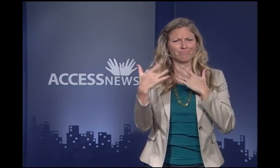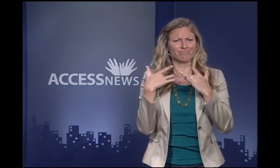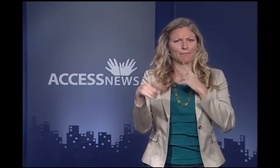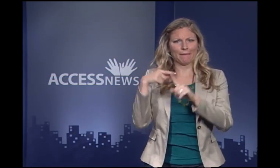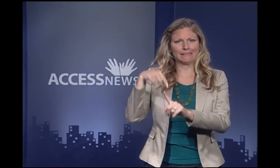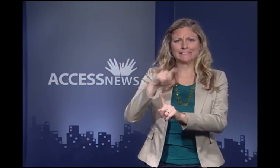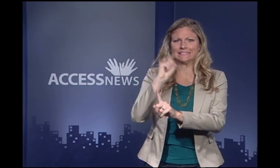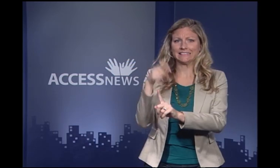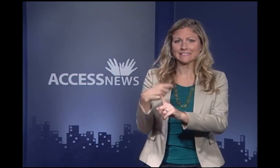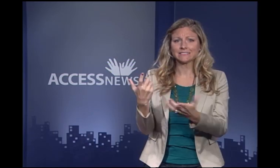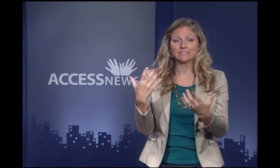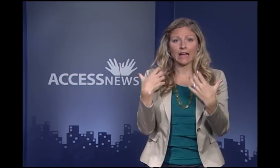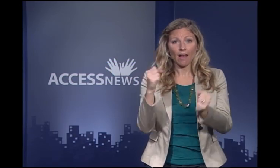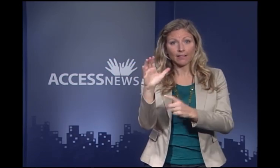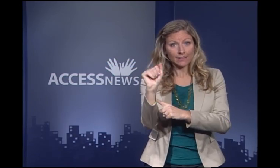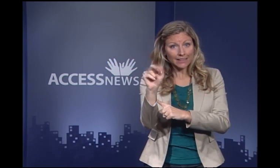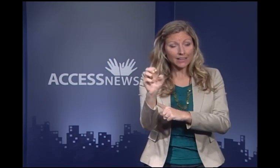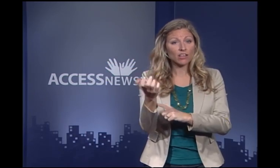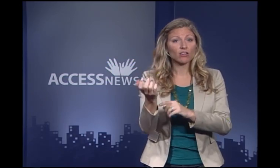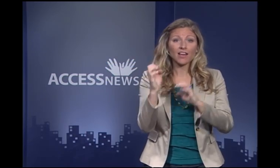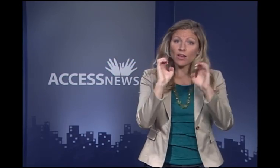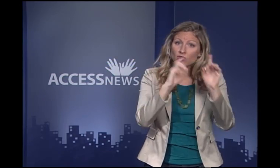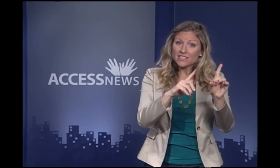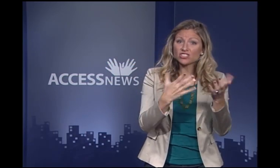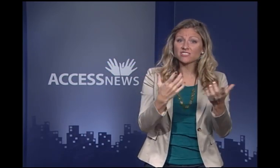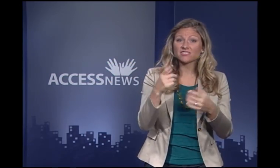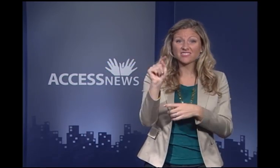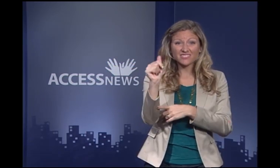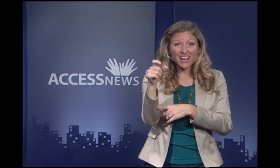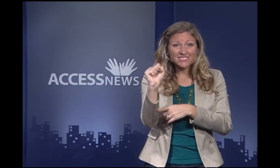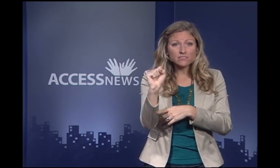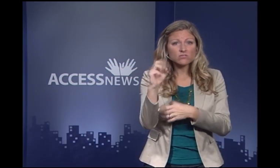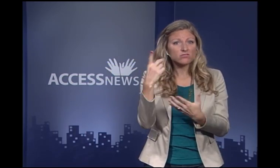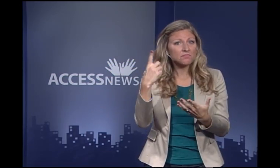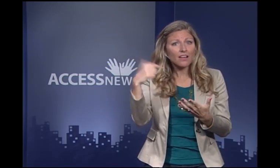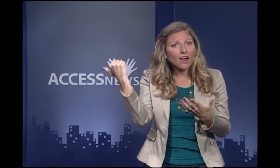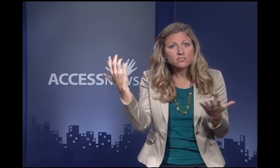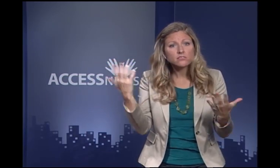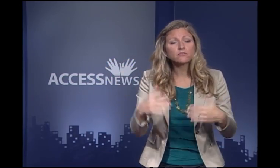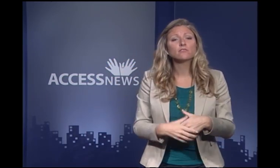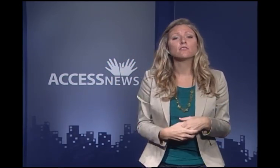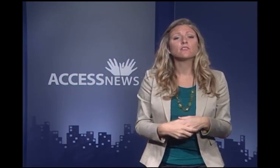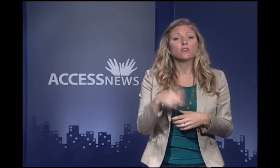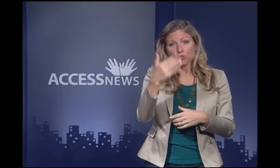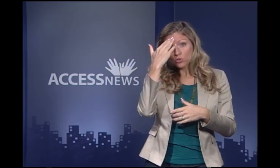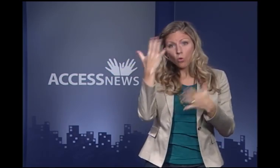What issues concern you most in Texas: health care, education, taxes, something else?